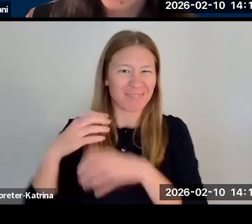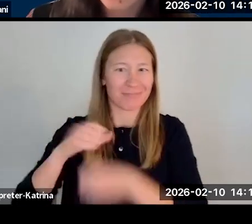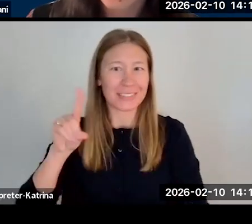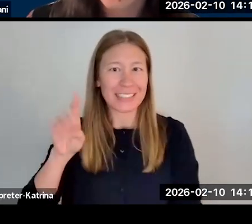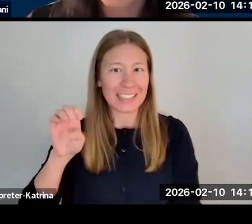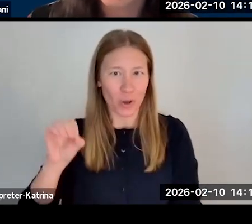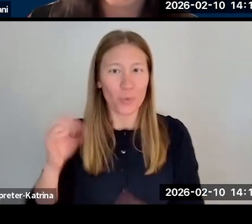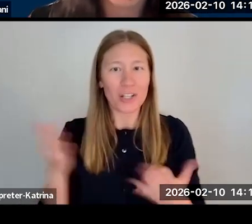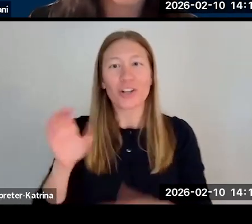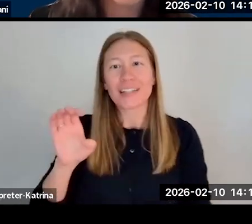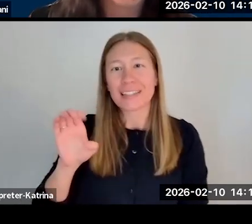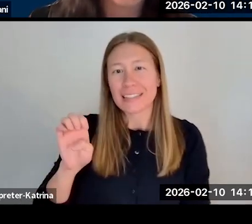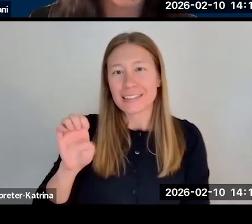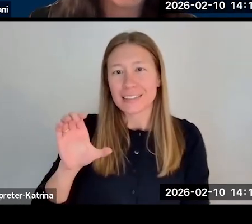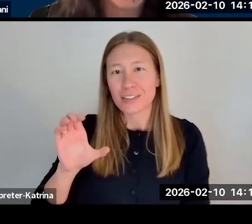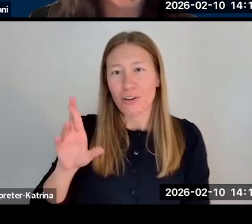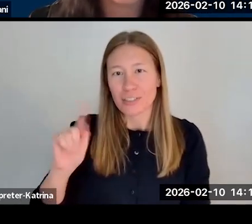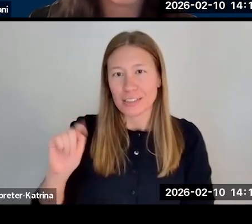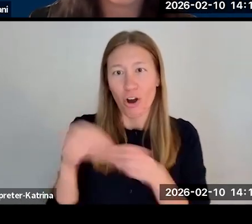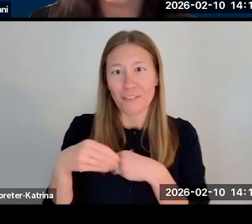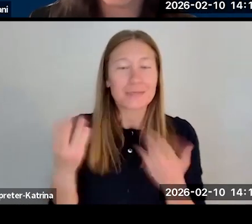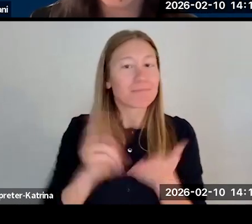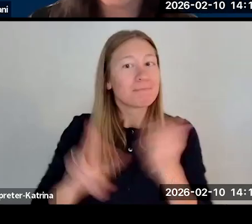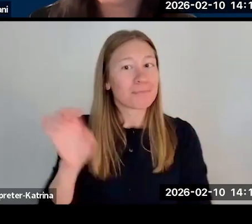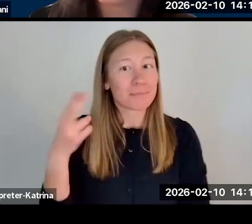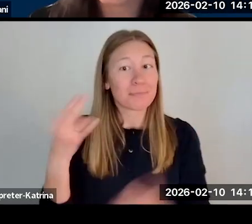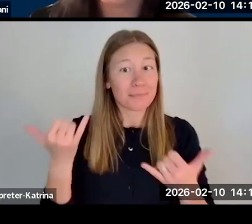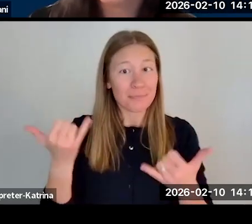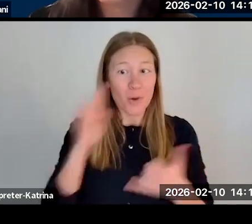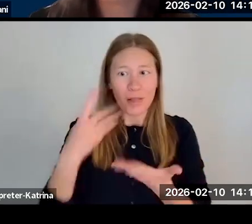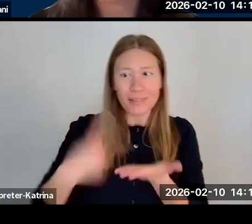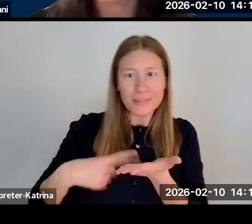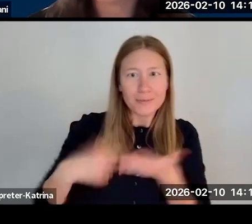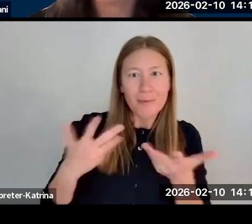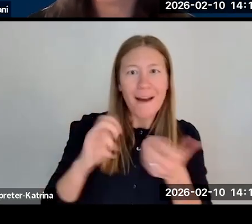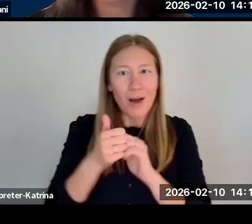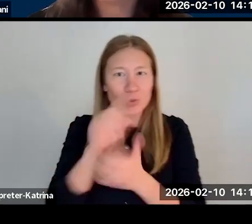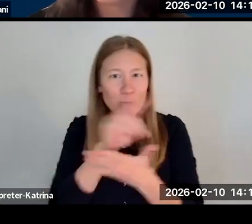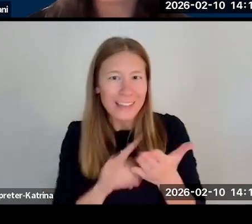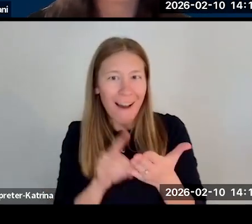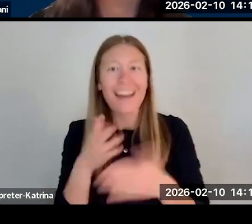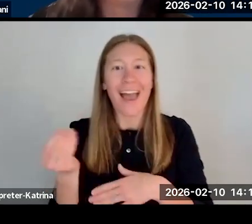Today we are going to be talking about how to design and share accessible Google Docs.